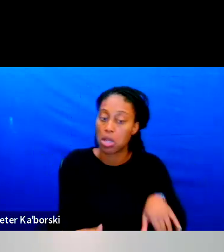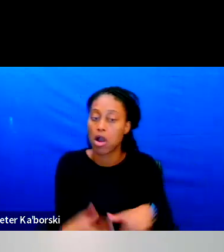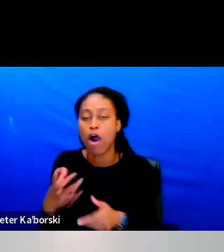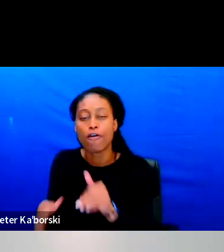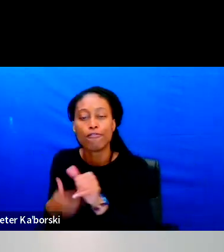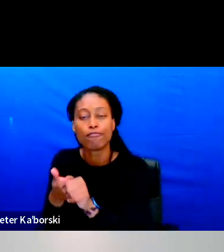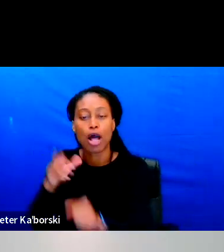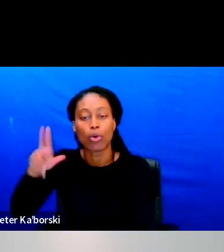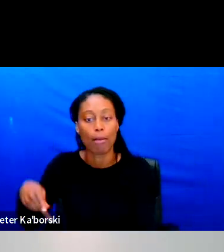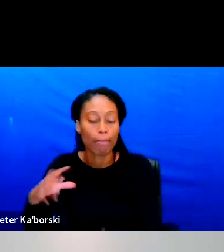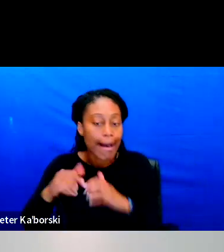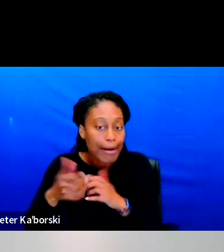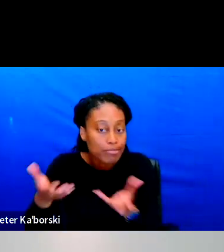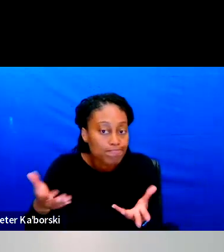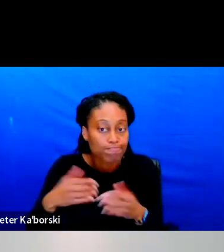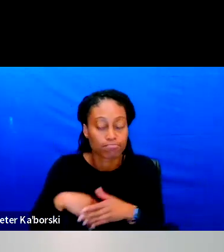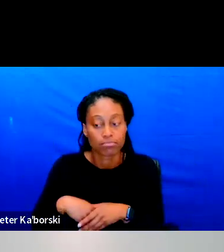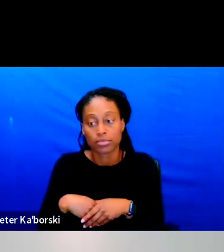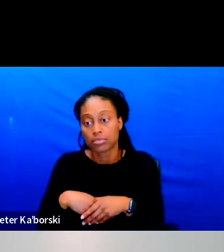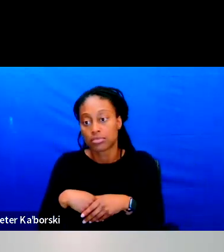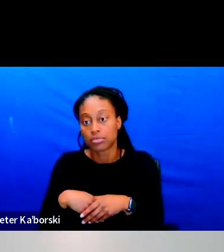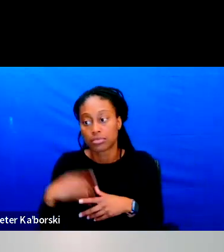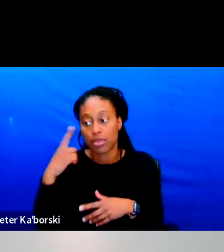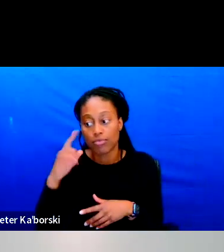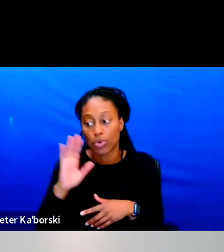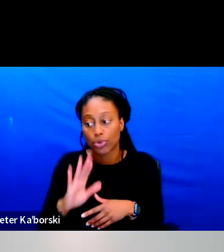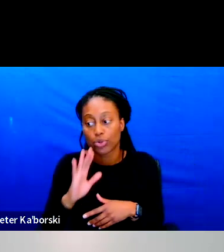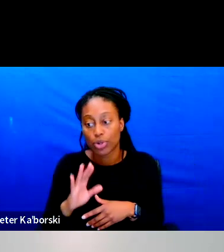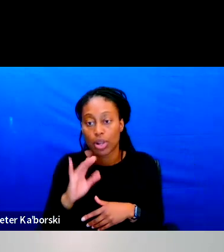Kyle Kleist: How do you do? Follow up on your on your inrs